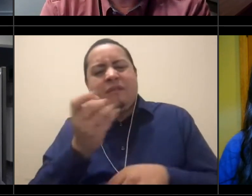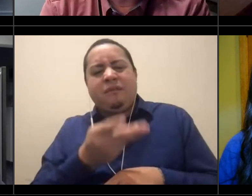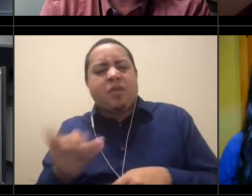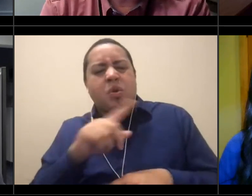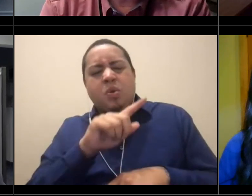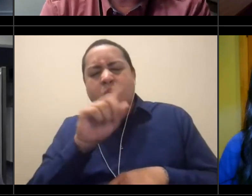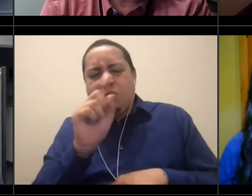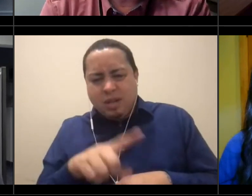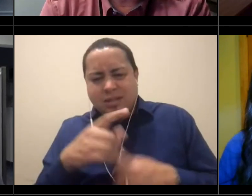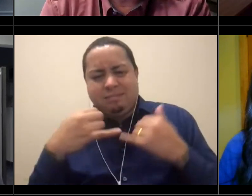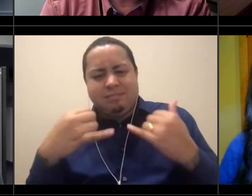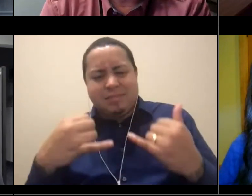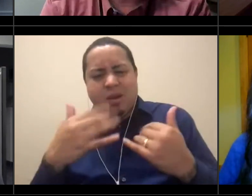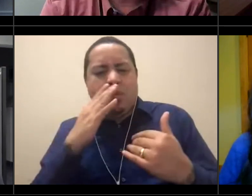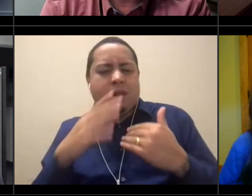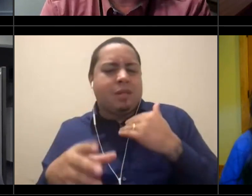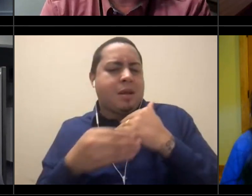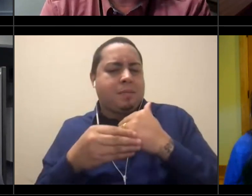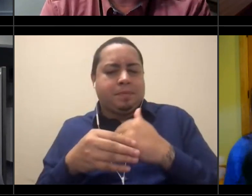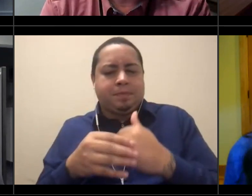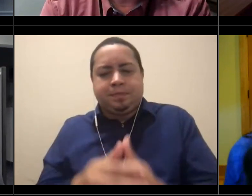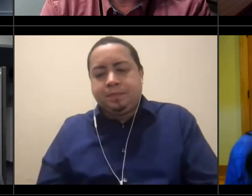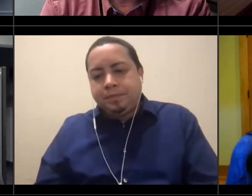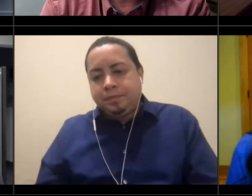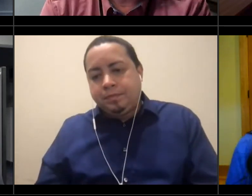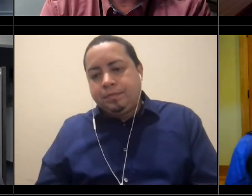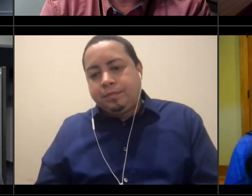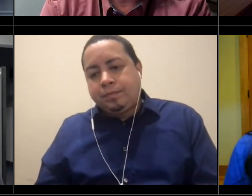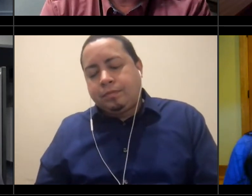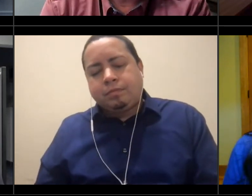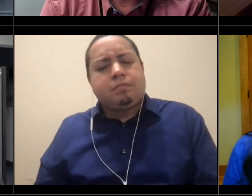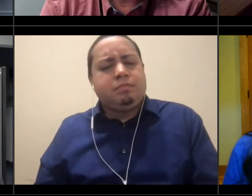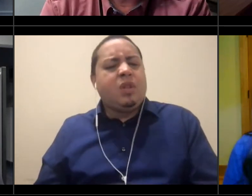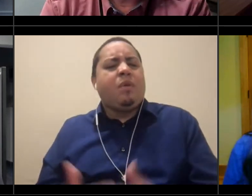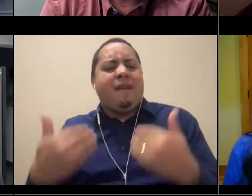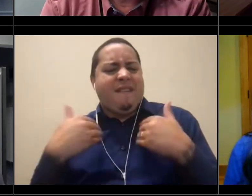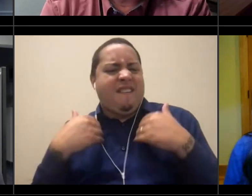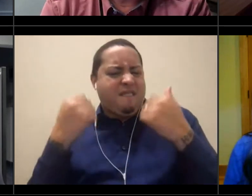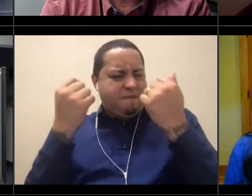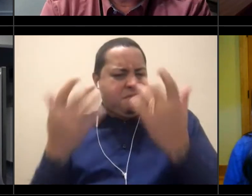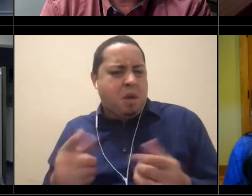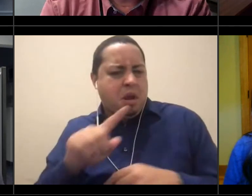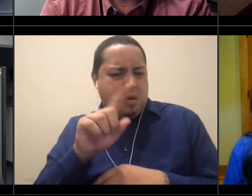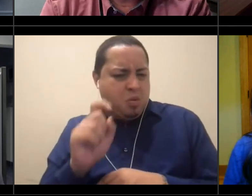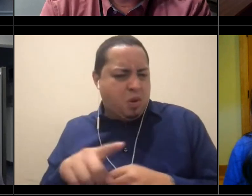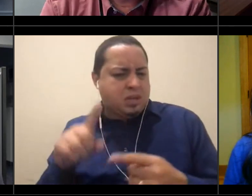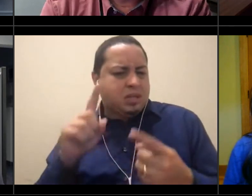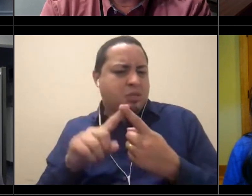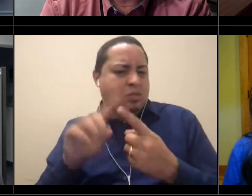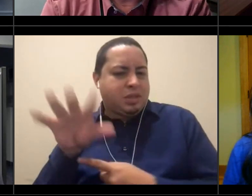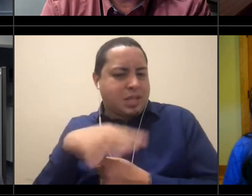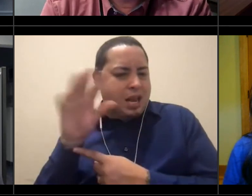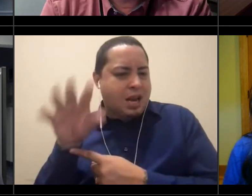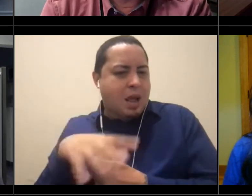So we do have a lot of questions about satellites. So I want to refer people to Tim Walsh's NOAA live webinar,